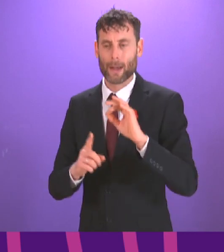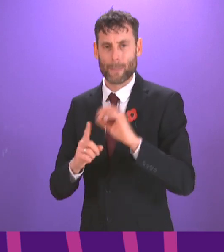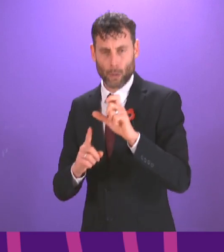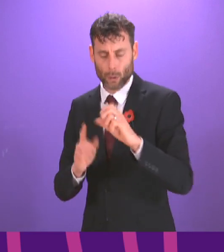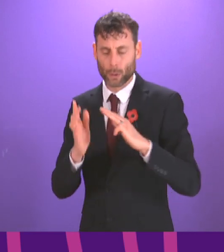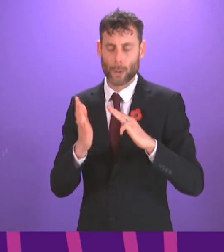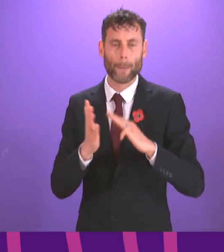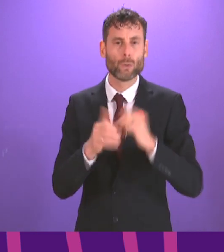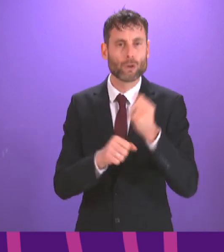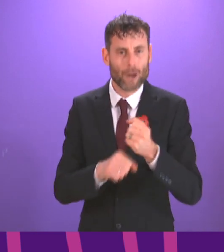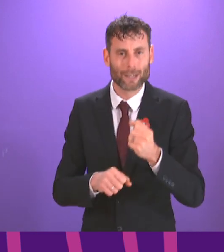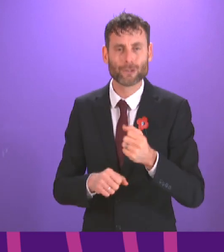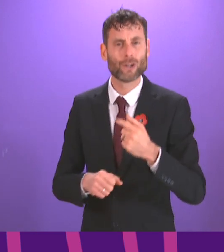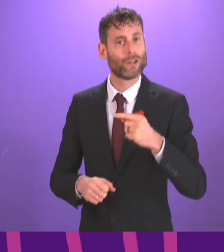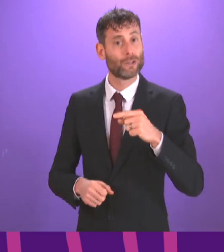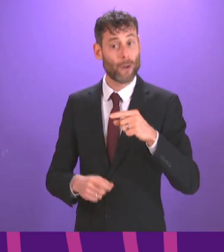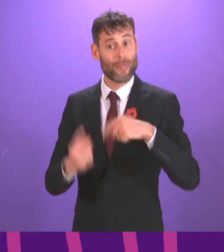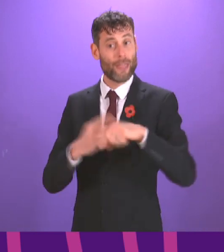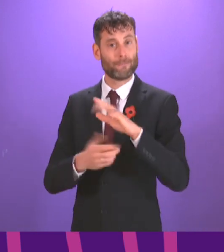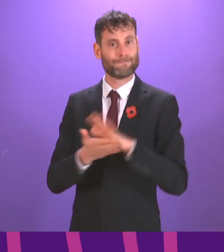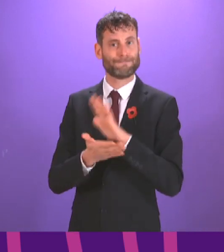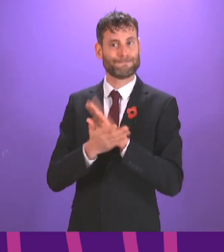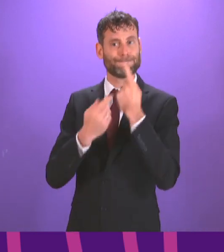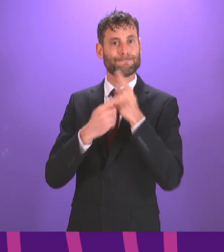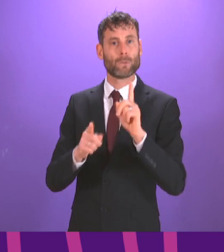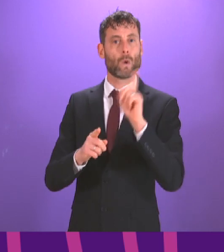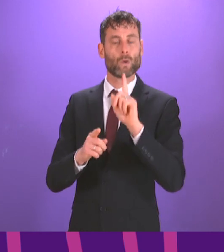Mining Museum. I therefore welcome yesterday’s announcement of a general pardon by the Scottish